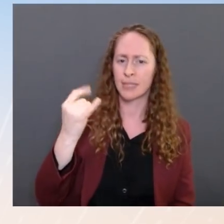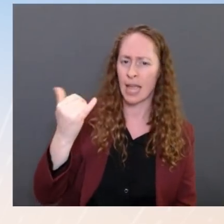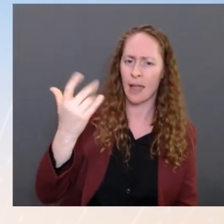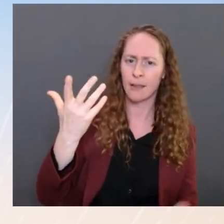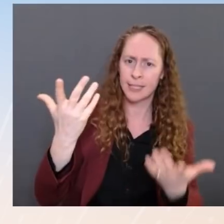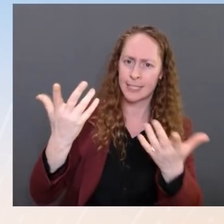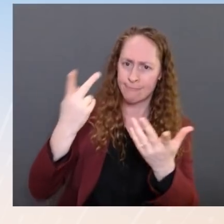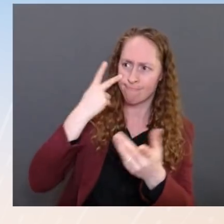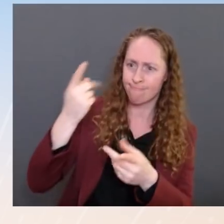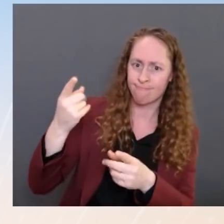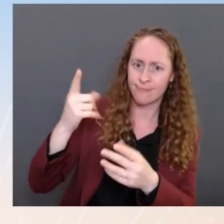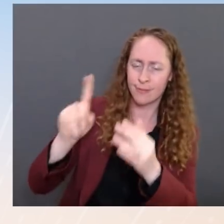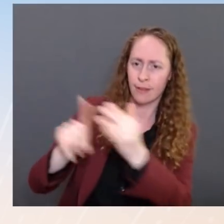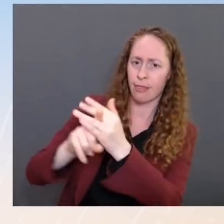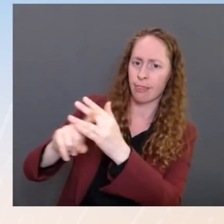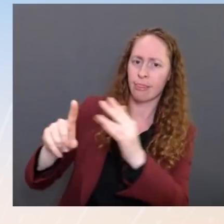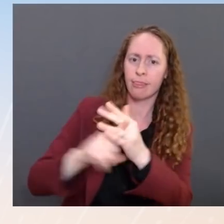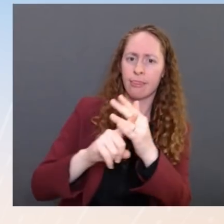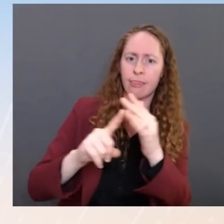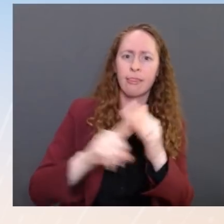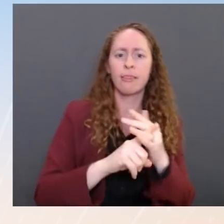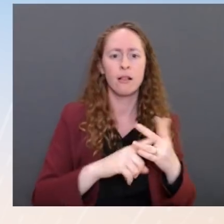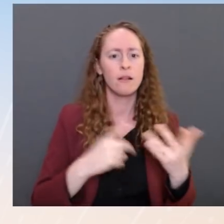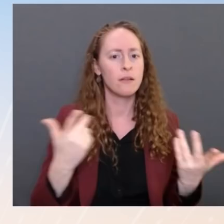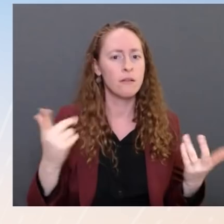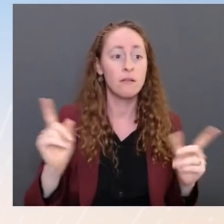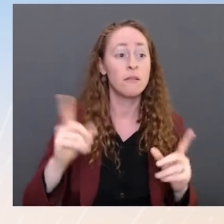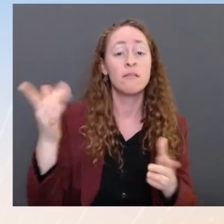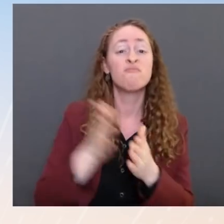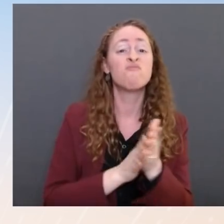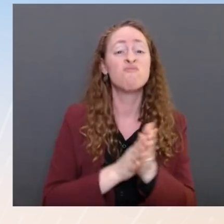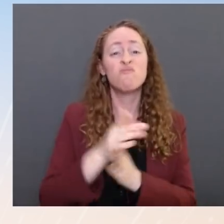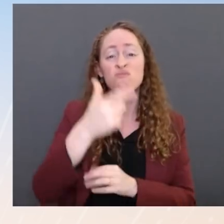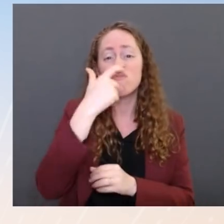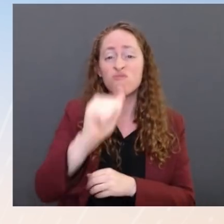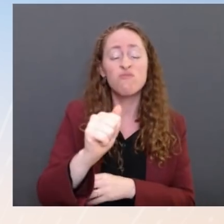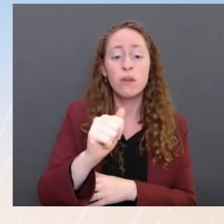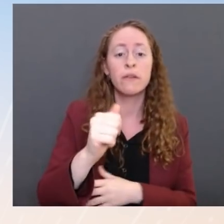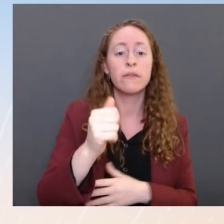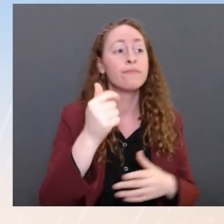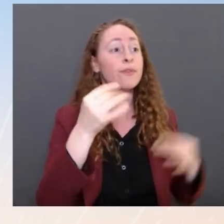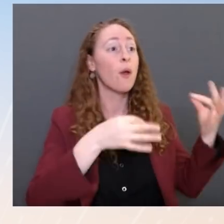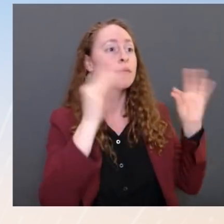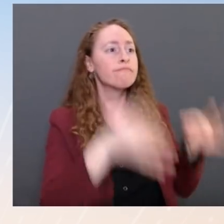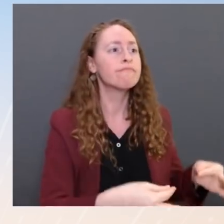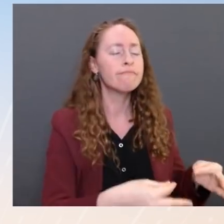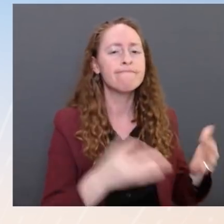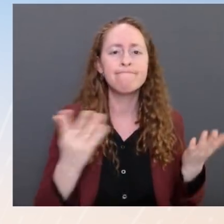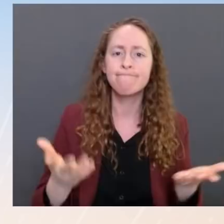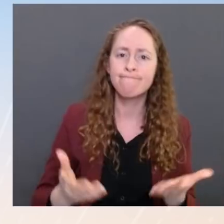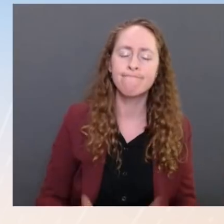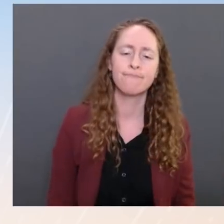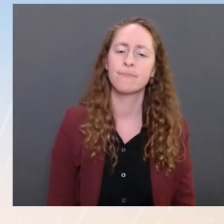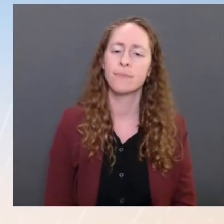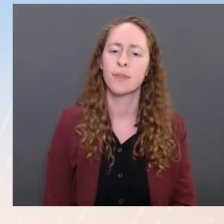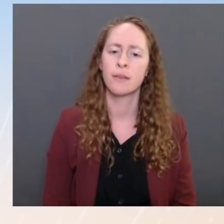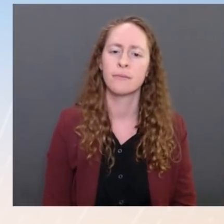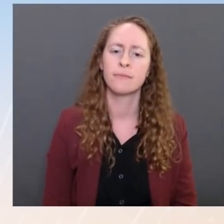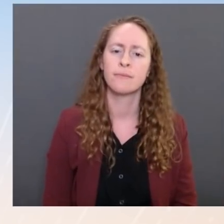The Press: Thank you. I guess, sort of the bottom line is, you know -- on formula -- this is a problem. I mean, I think other parents here in the room can probably attest. I, myself, went to three stores this morning,